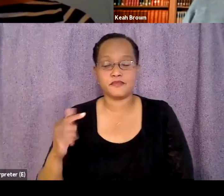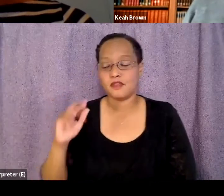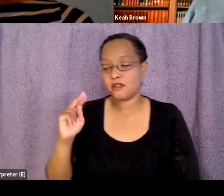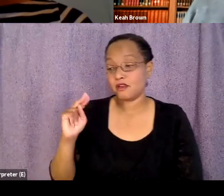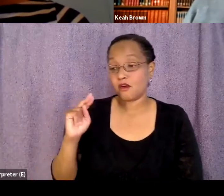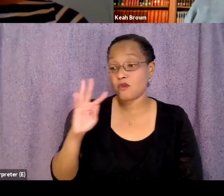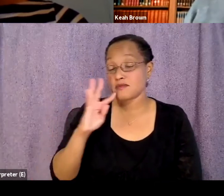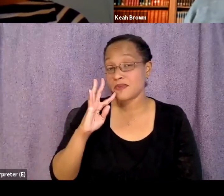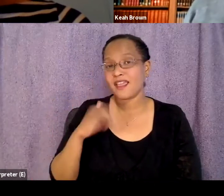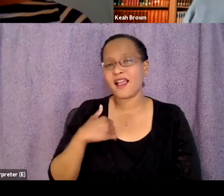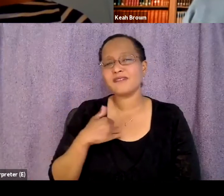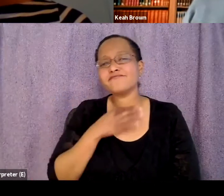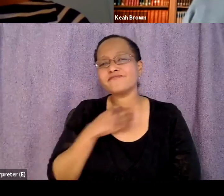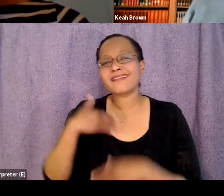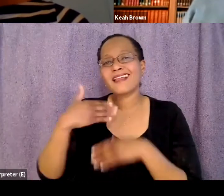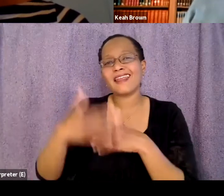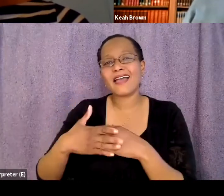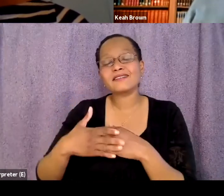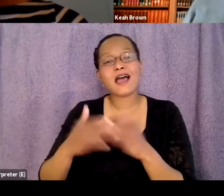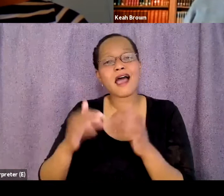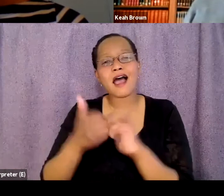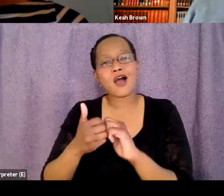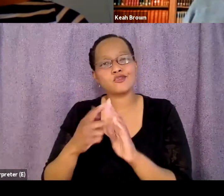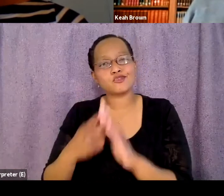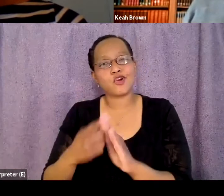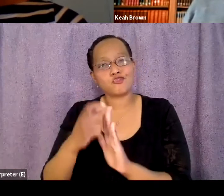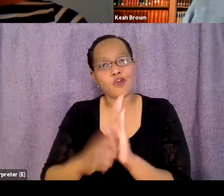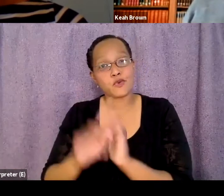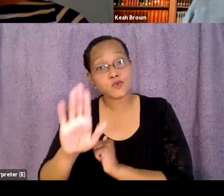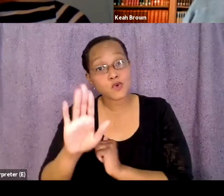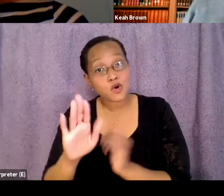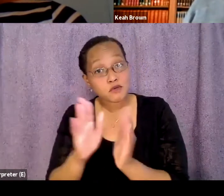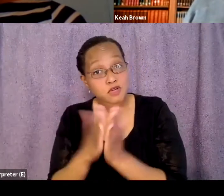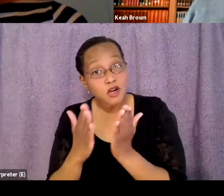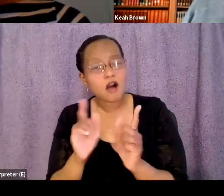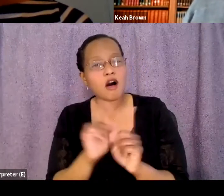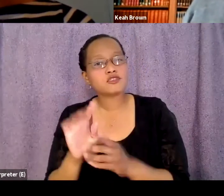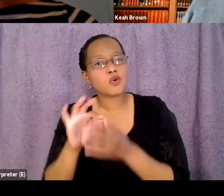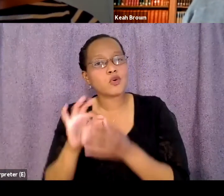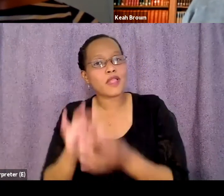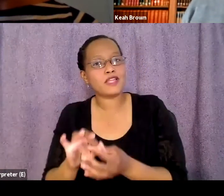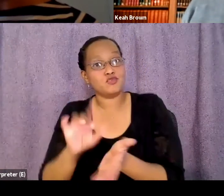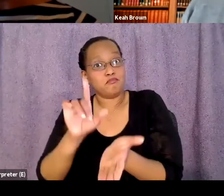how you got started writing your book and then specifically also with publishing how to did you get to that phase.